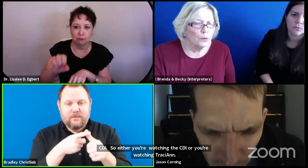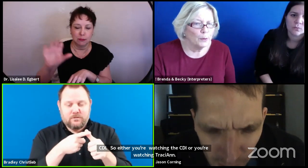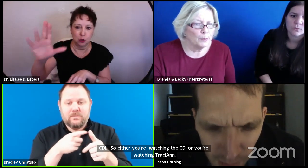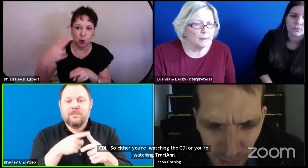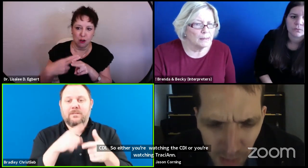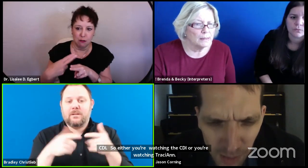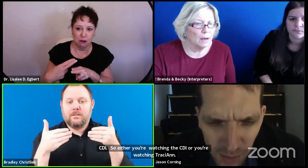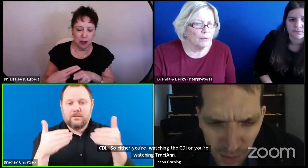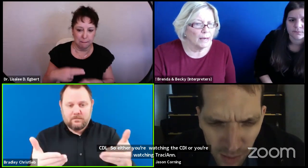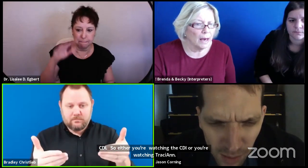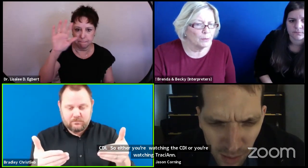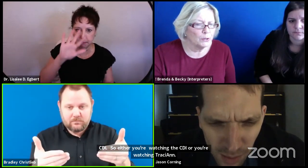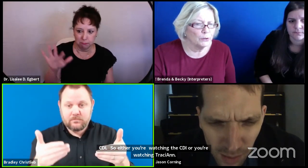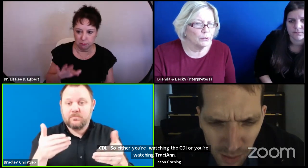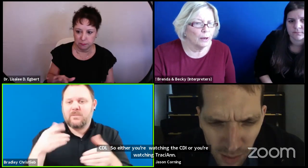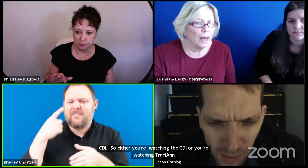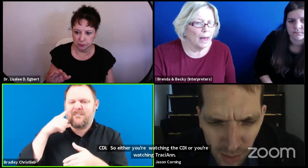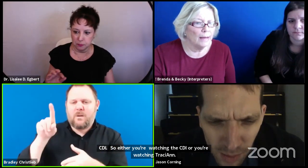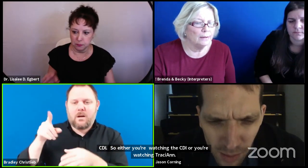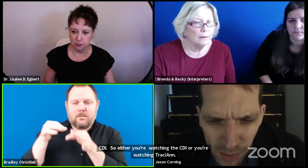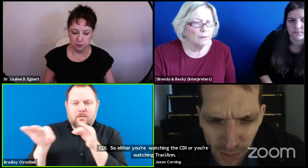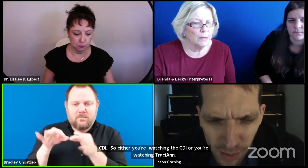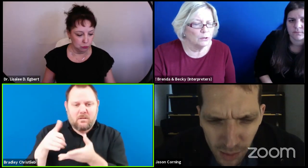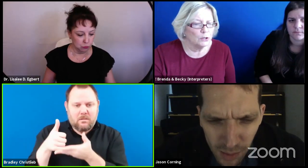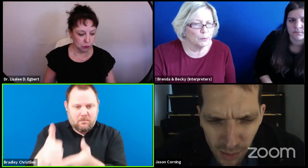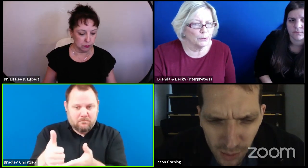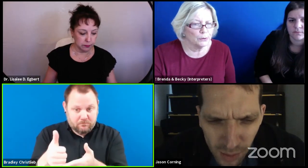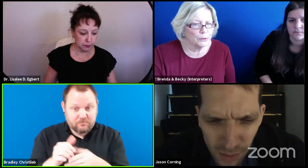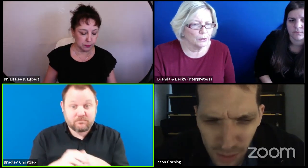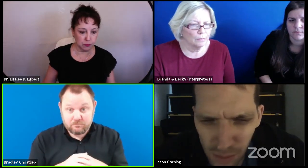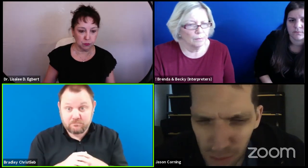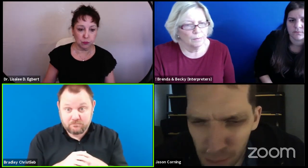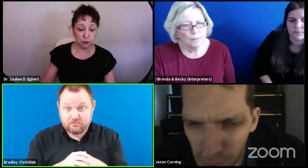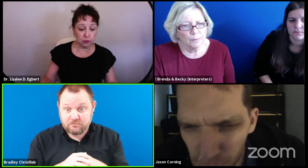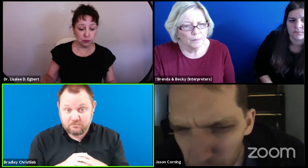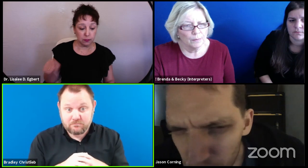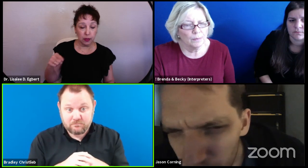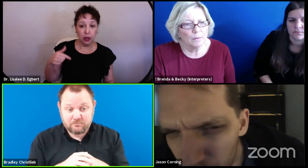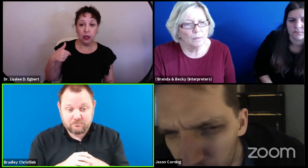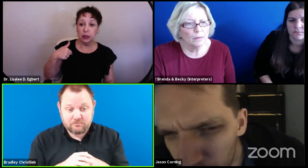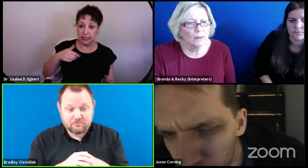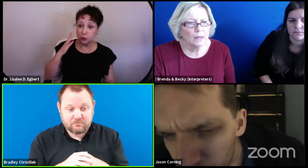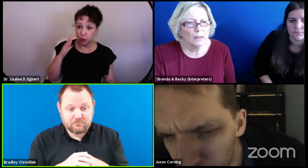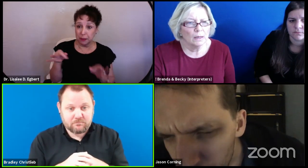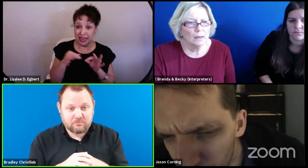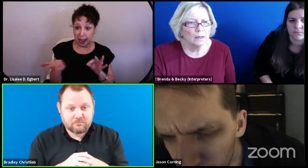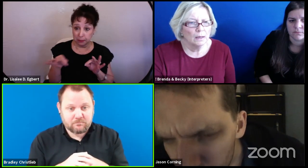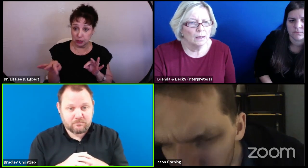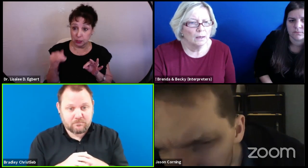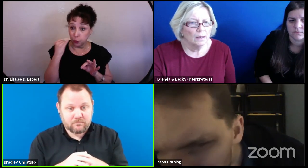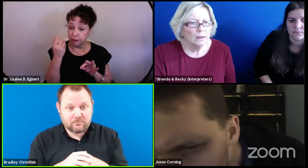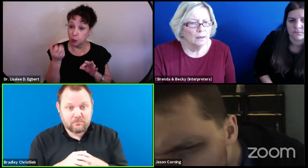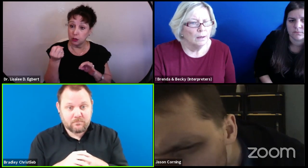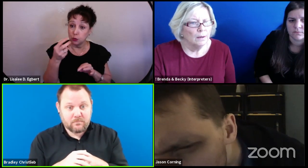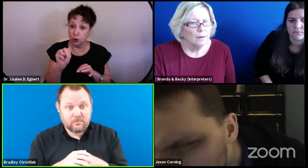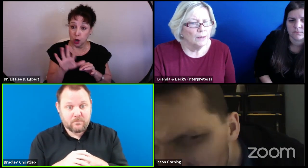the purposes of the captioner and the interpreters.